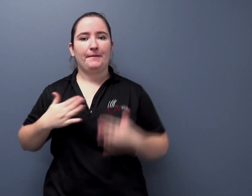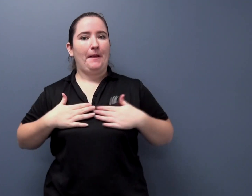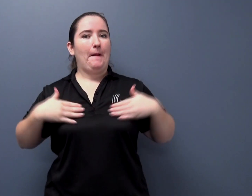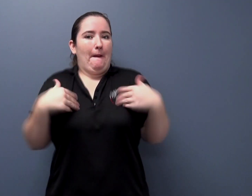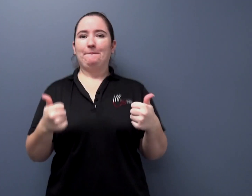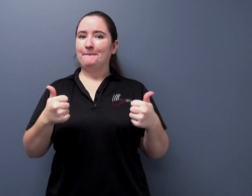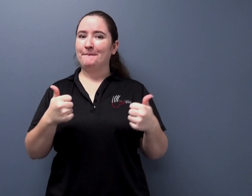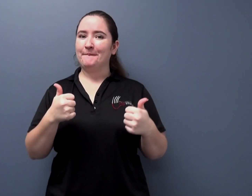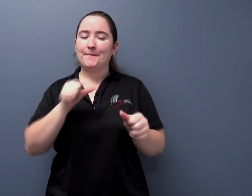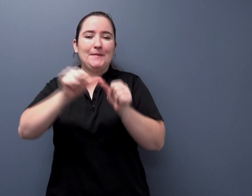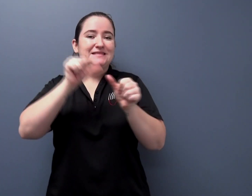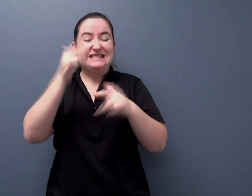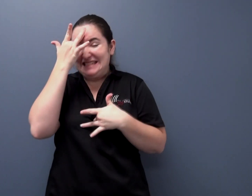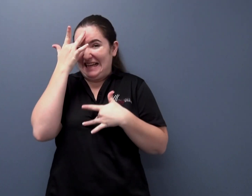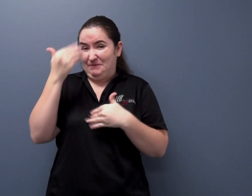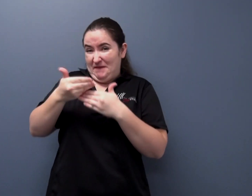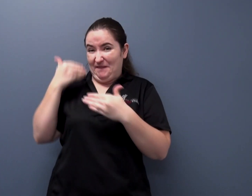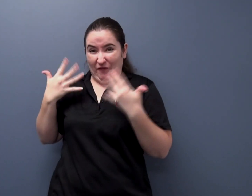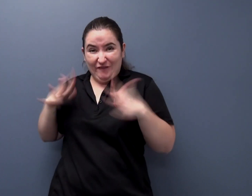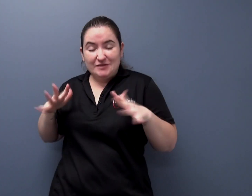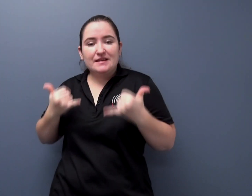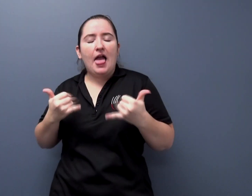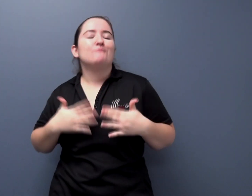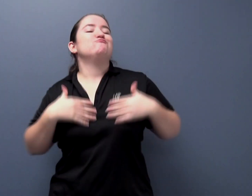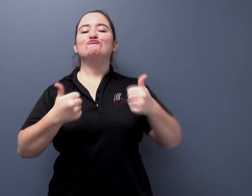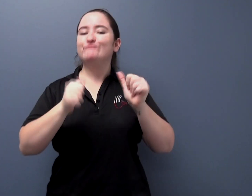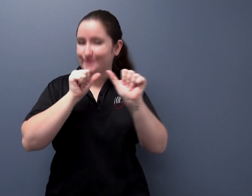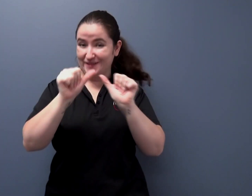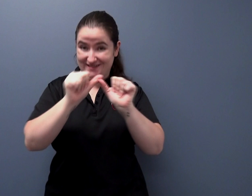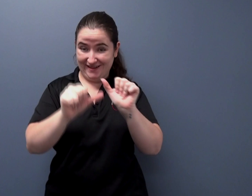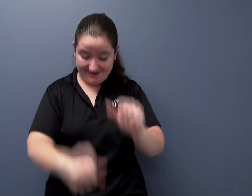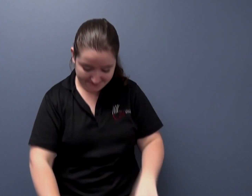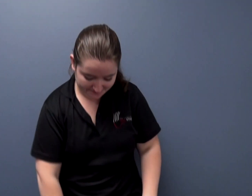The Blue part is how many people have recovered or on their way to recovery.